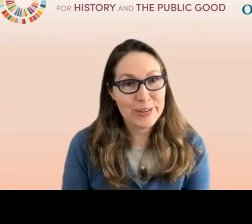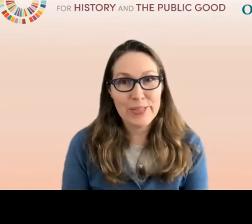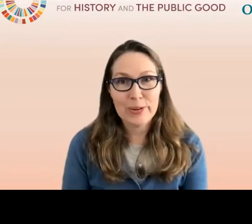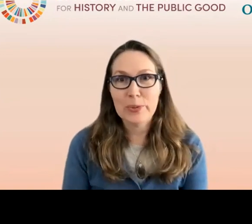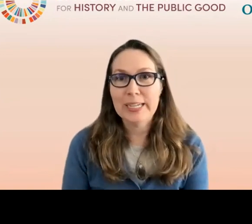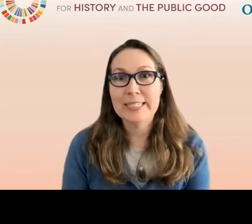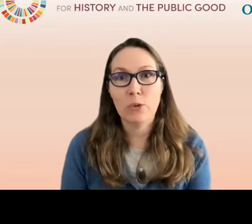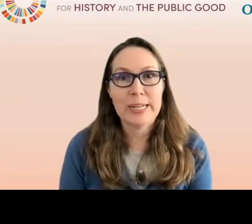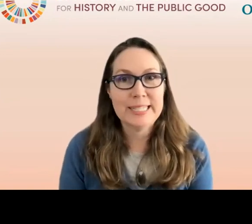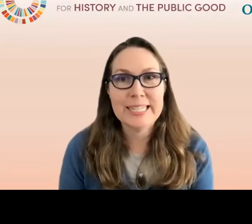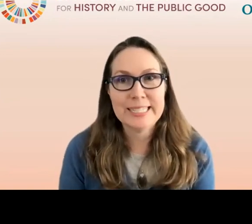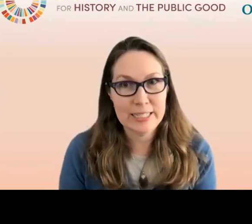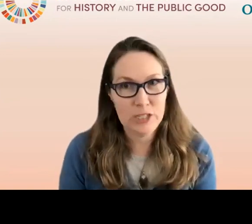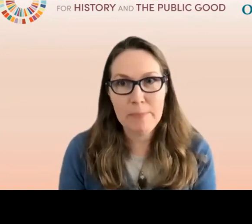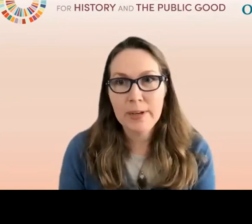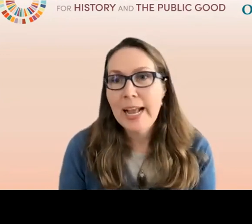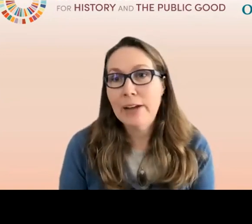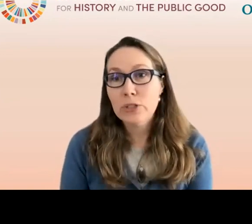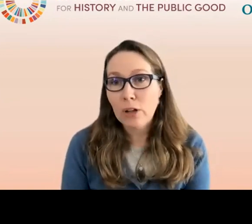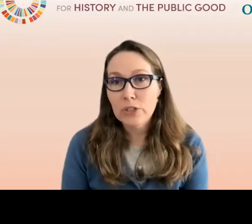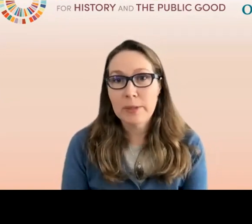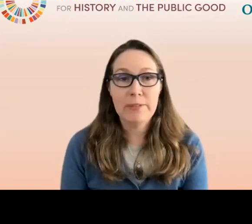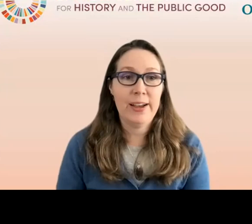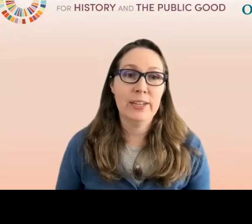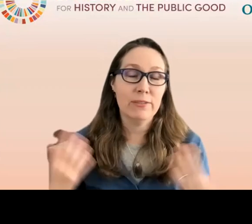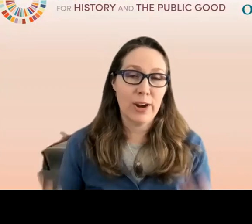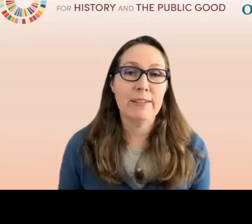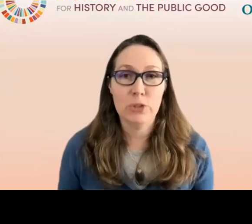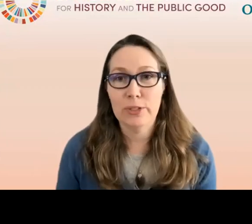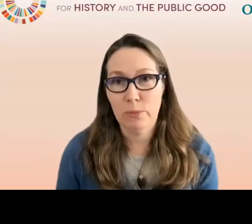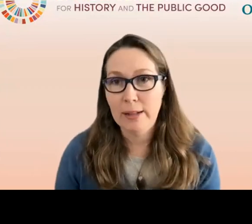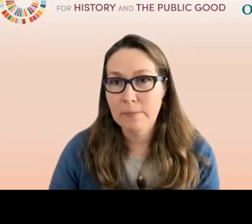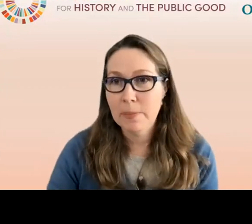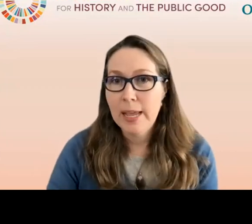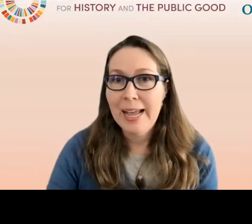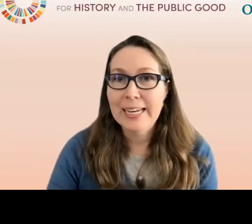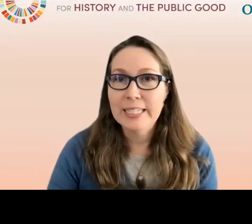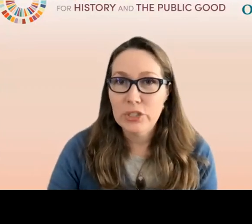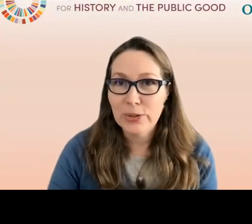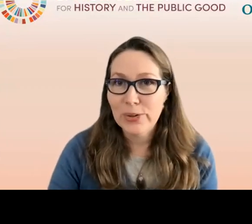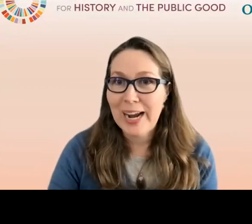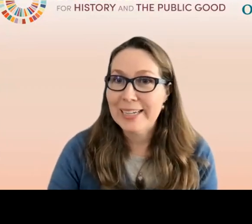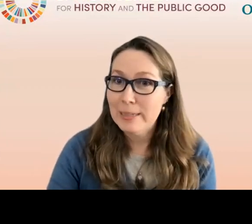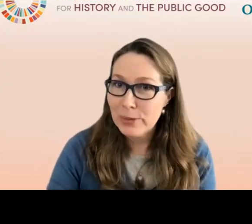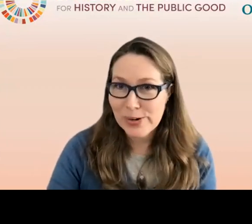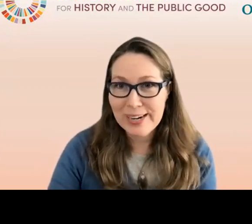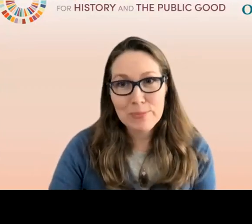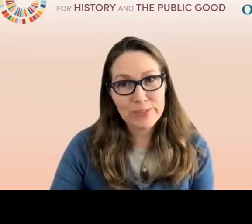and her other book is "Arresting Citizenship." And her scholarship can be found in a variety of journals as well. In addition to her academic work,